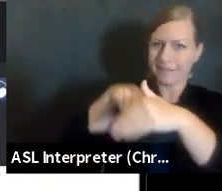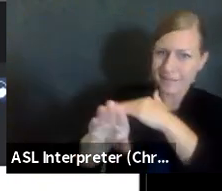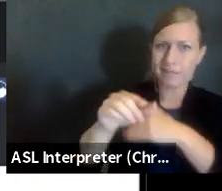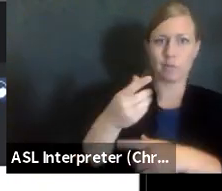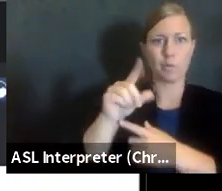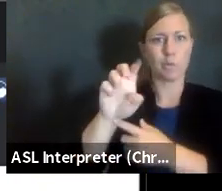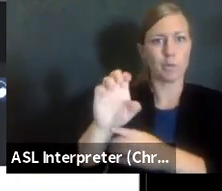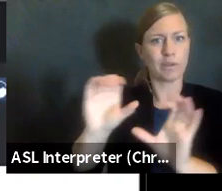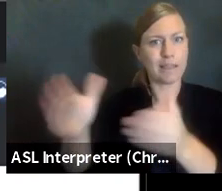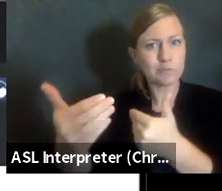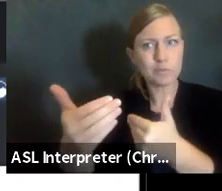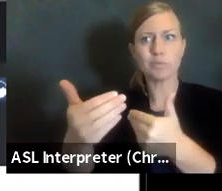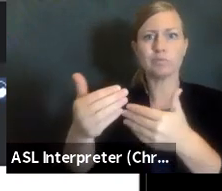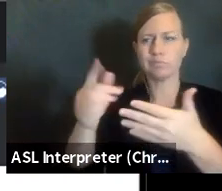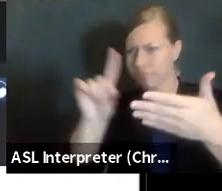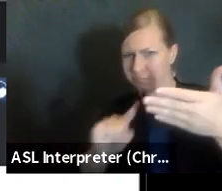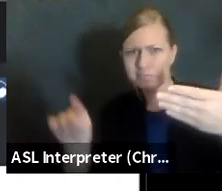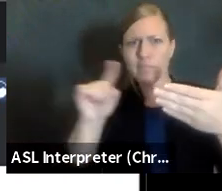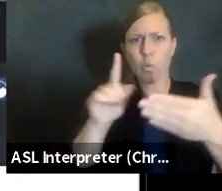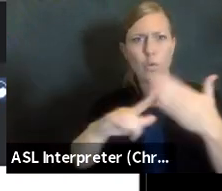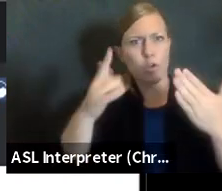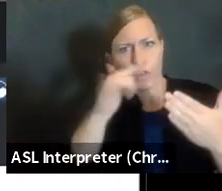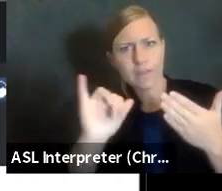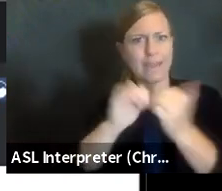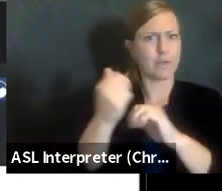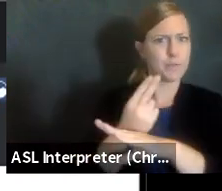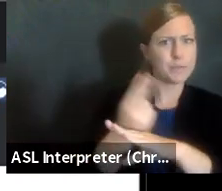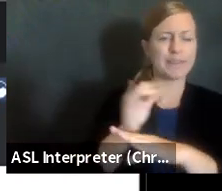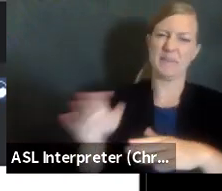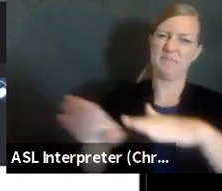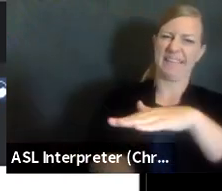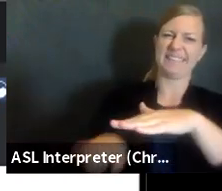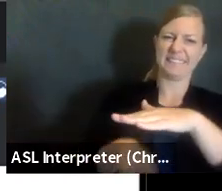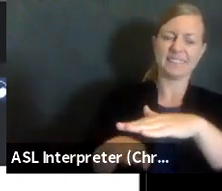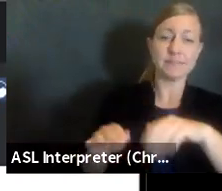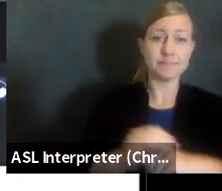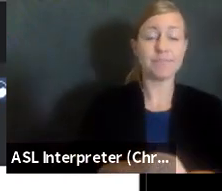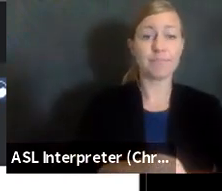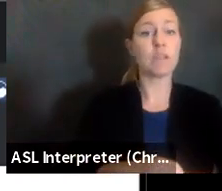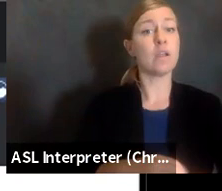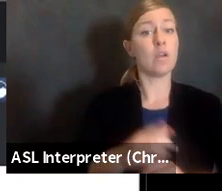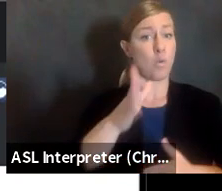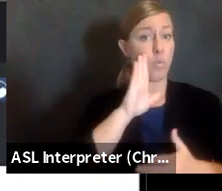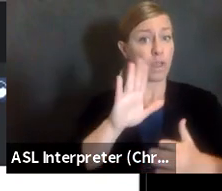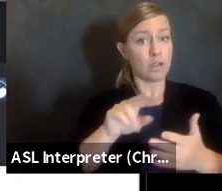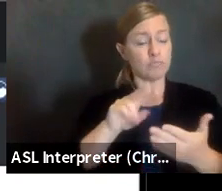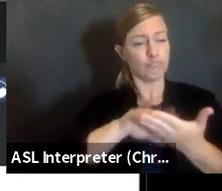ESD 112 - Katherine Livick: what do I do what I'm there, just the very basics. So you're going to get an initial understanding of how you can begin using it.